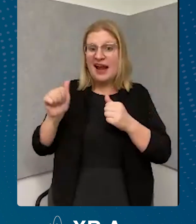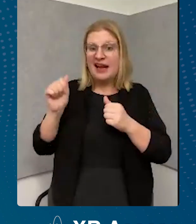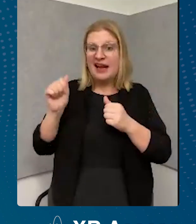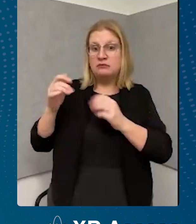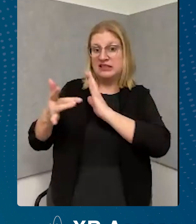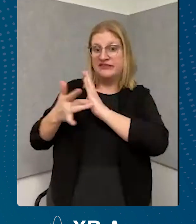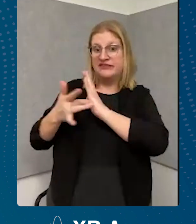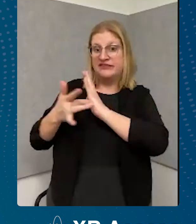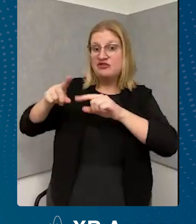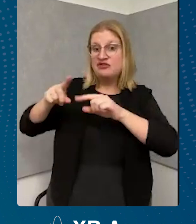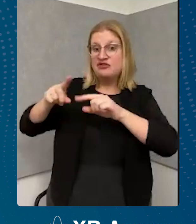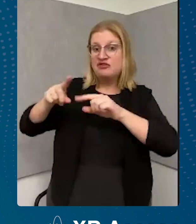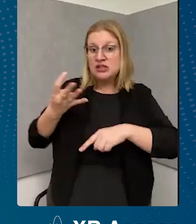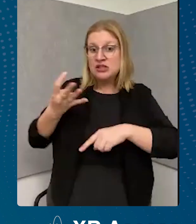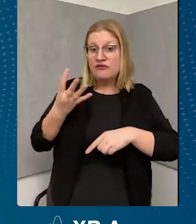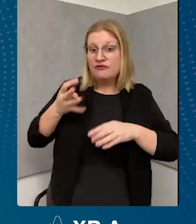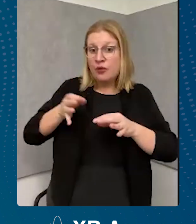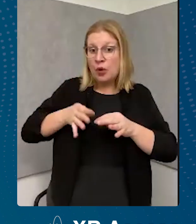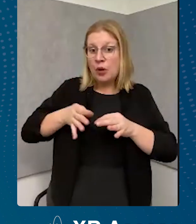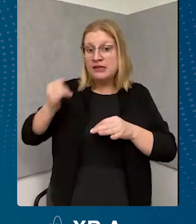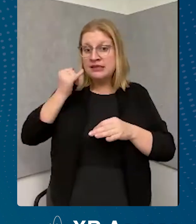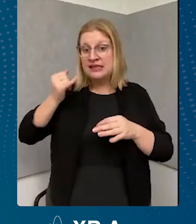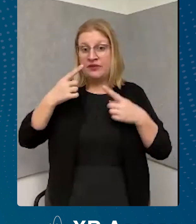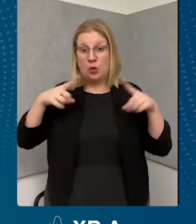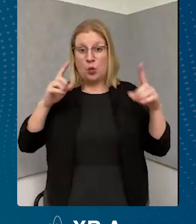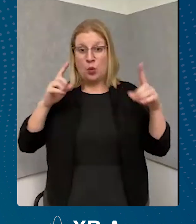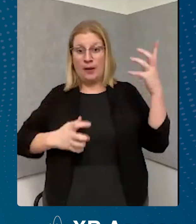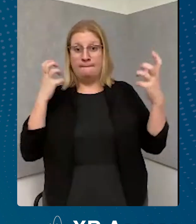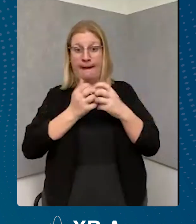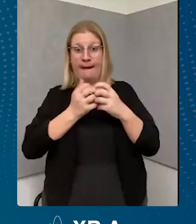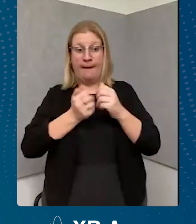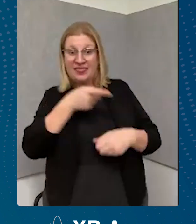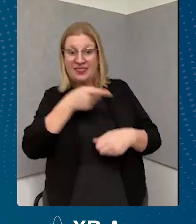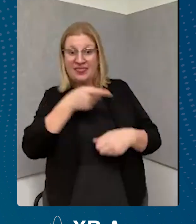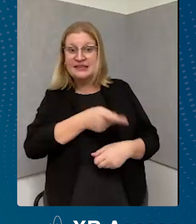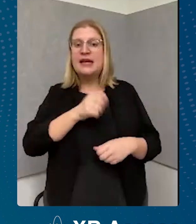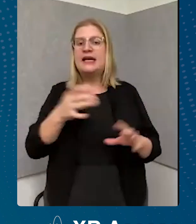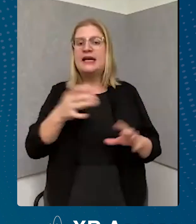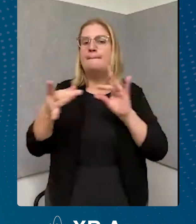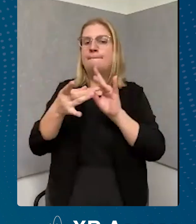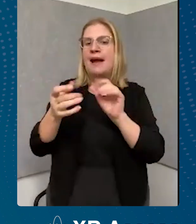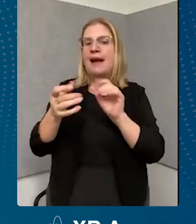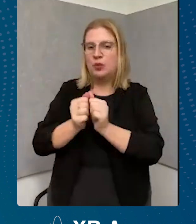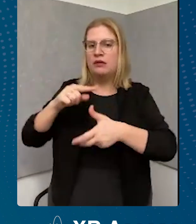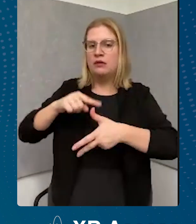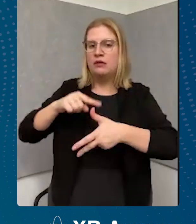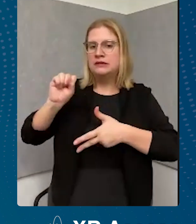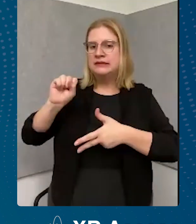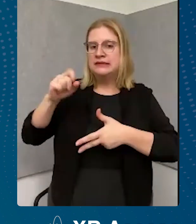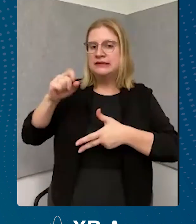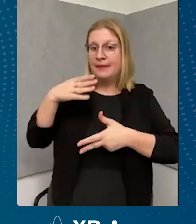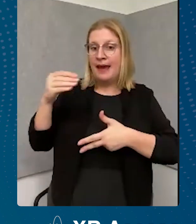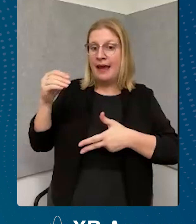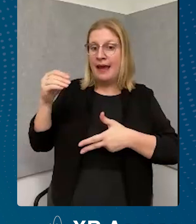if it can work with this, then it can work with whatever sip and puff, the mouse joystick, anything like that.